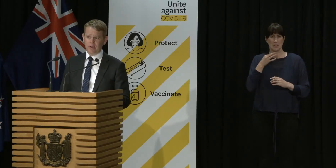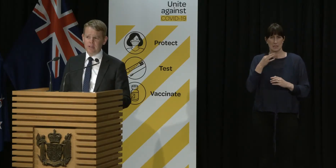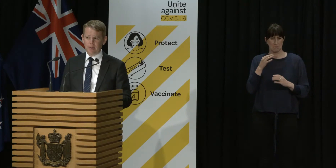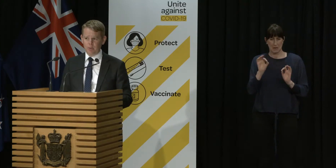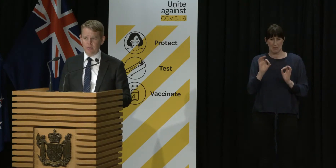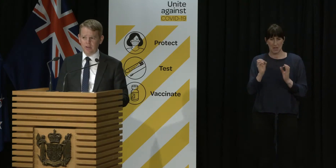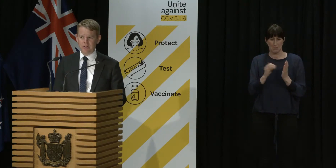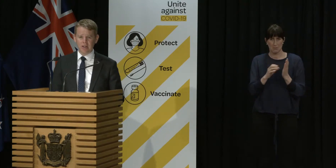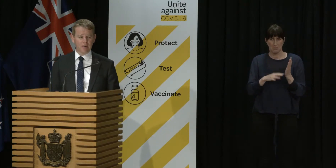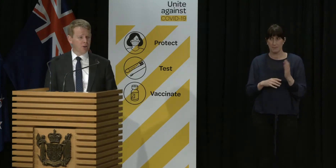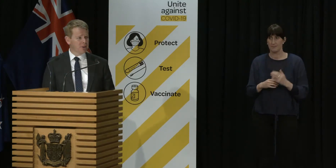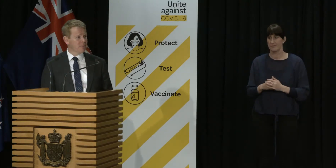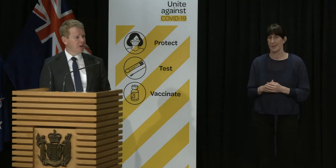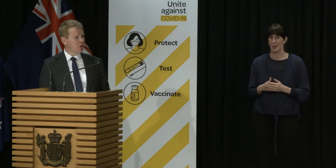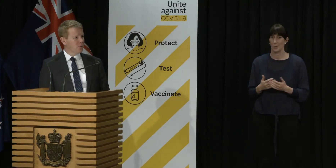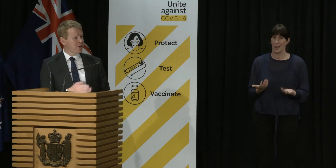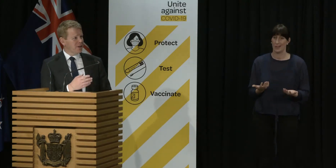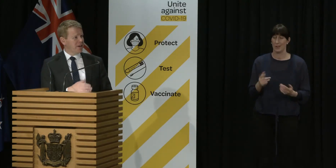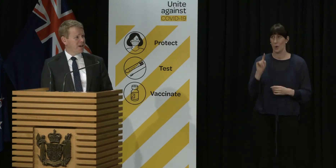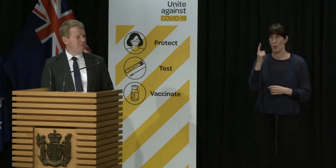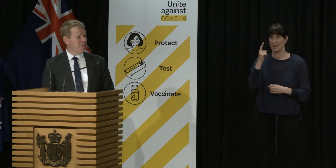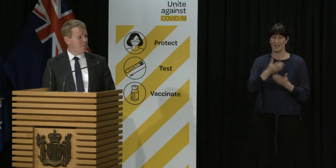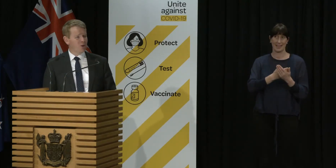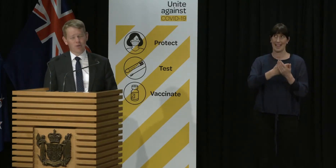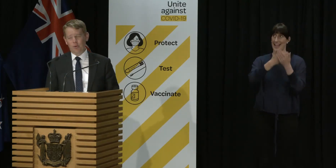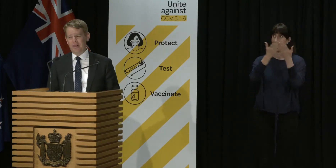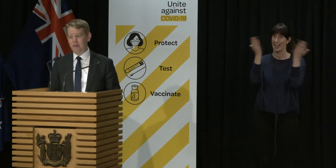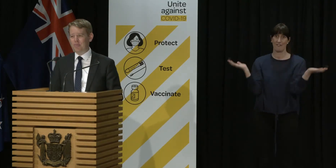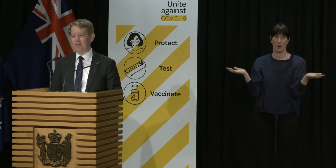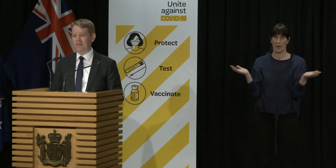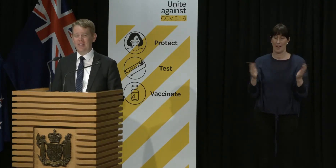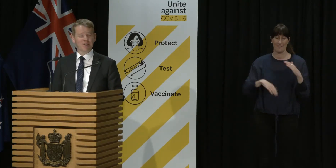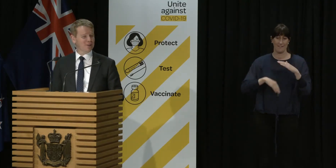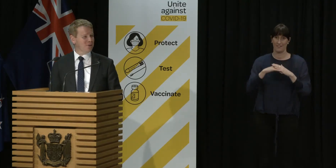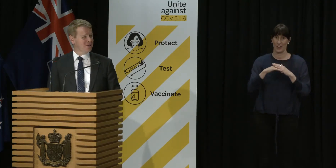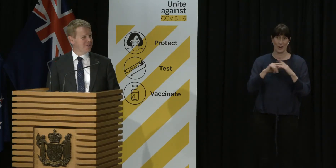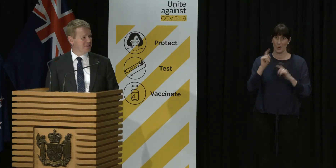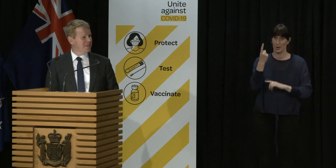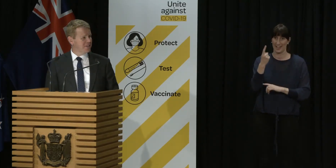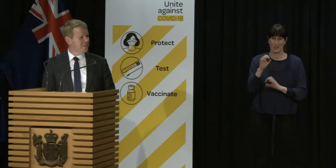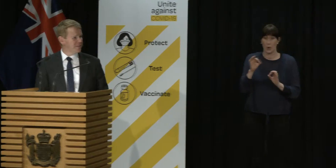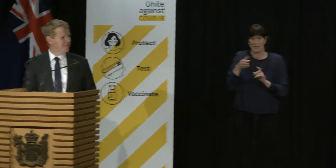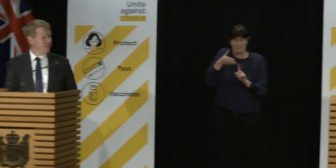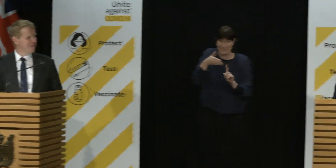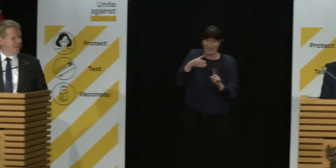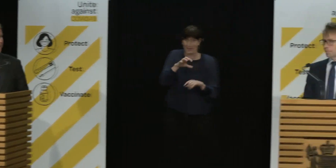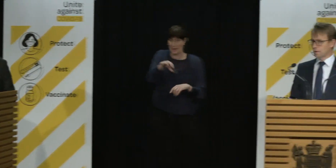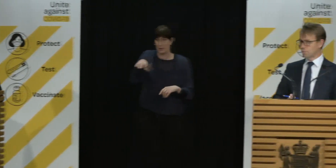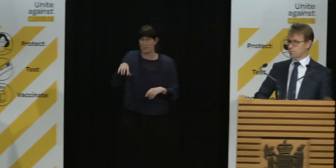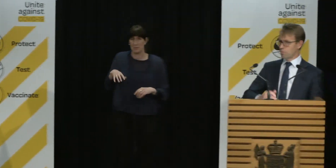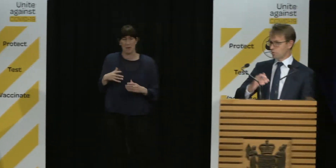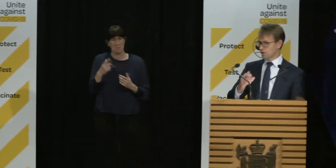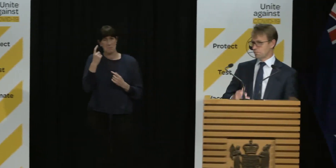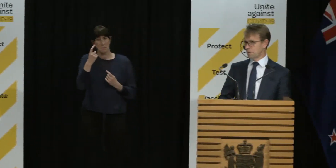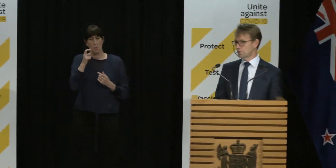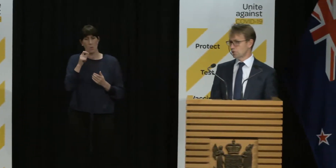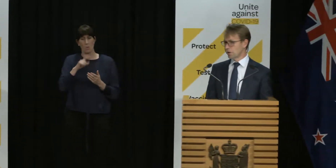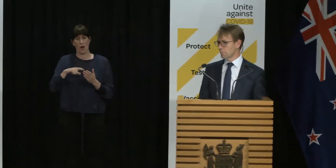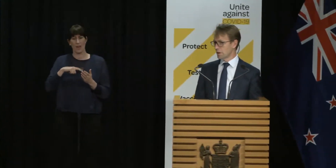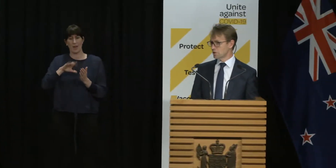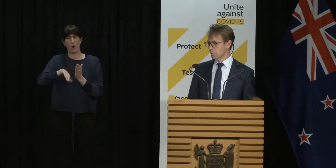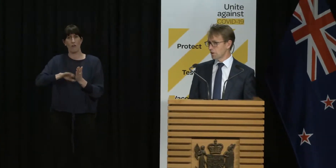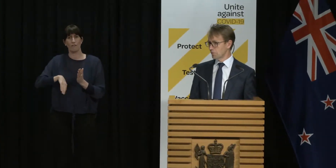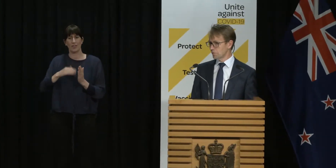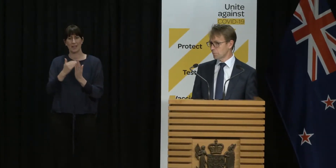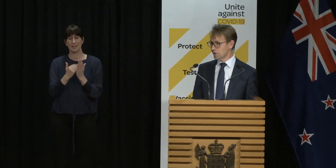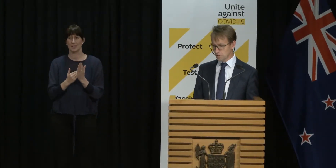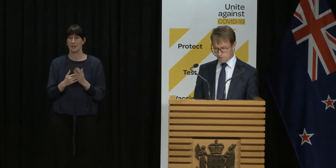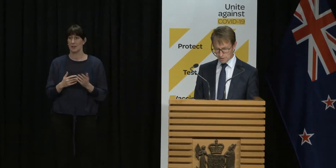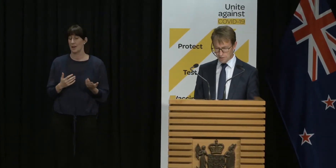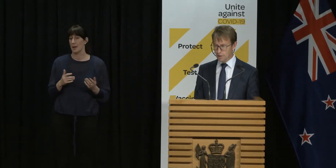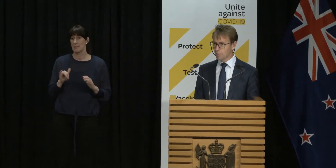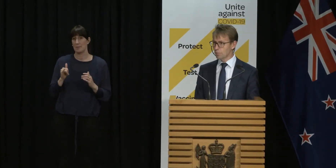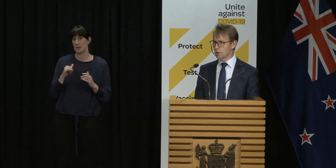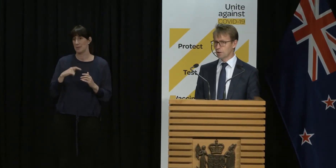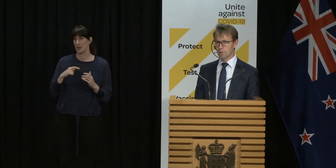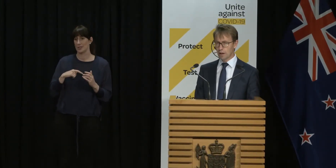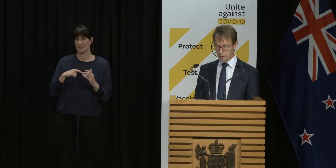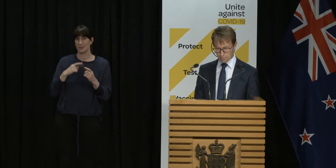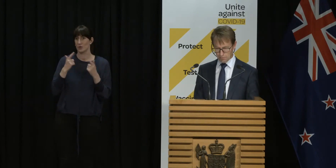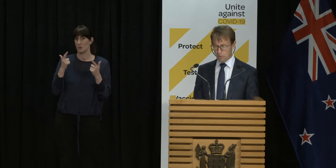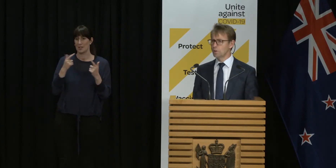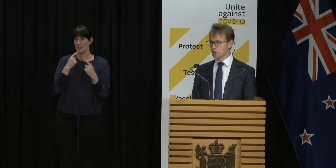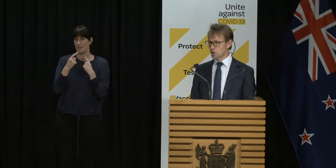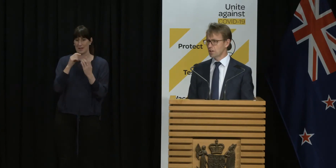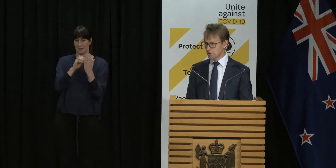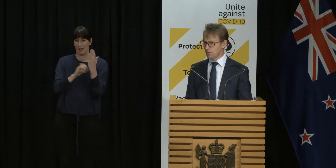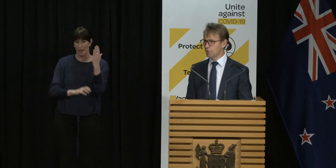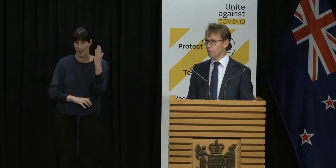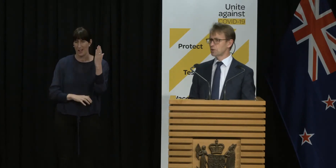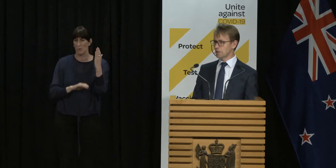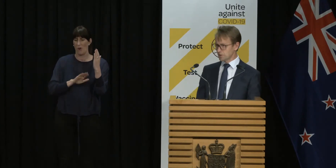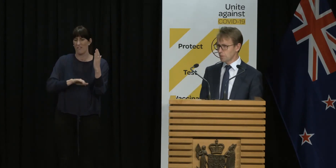dropped out, are they not of